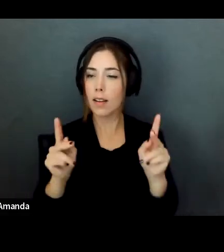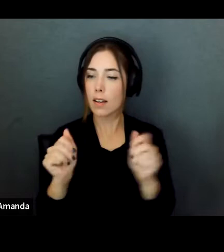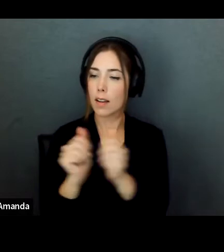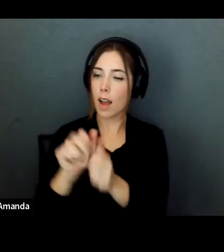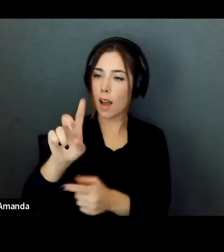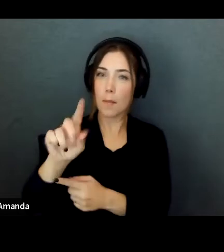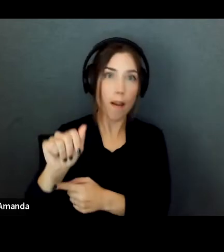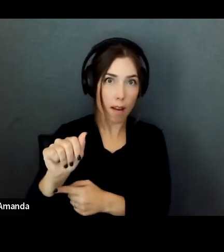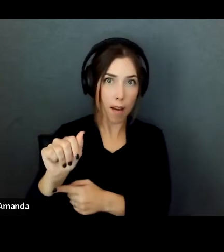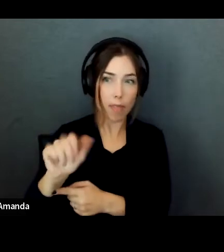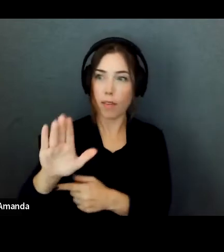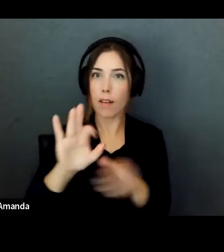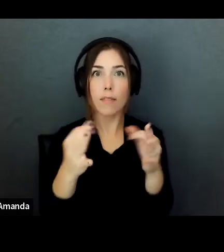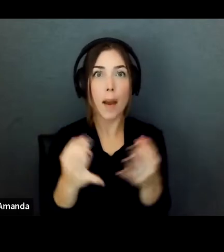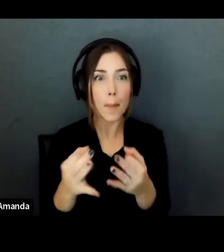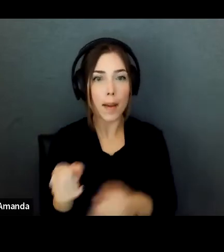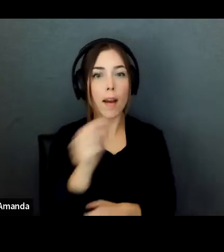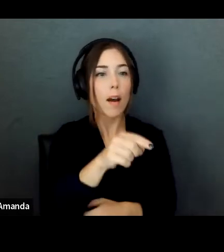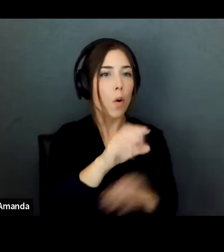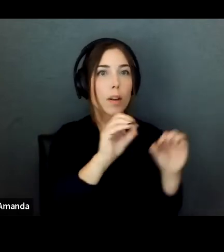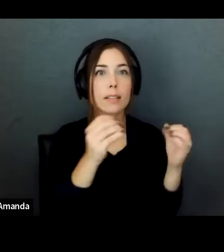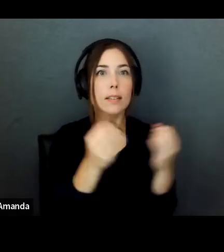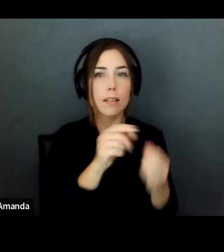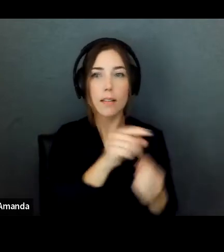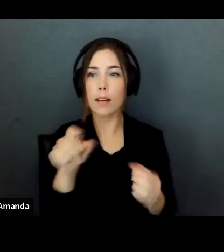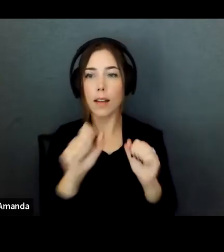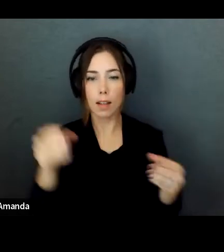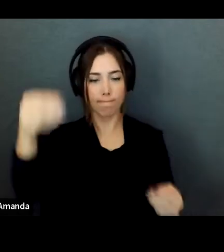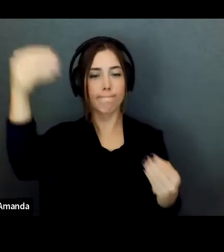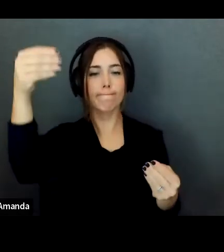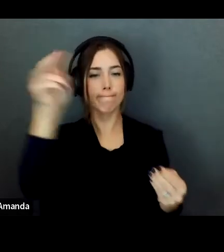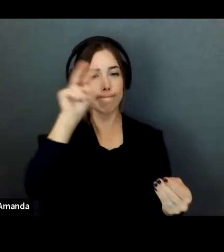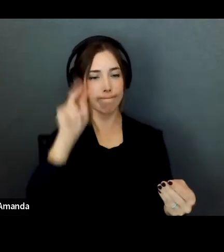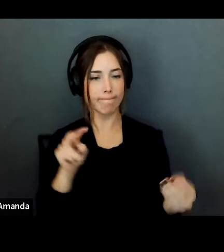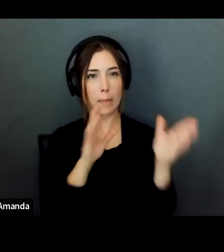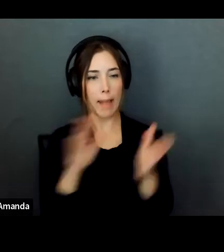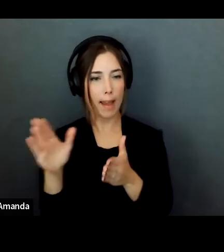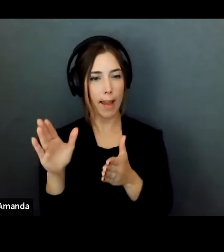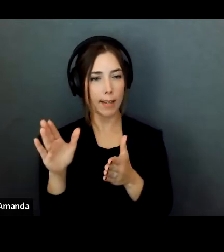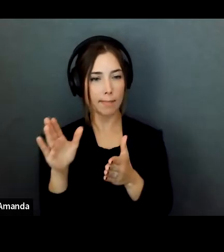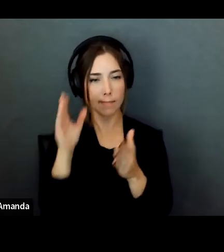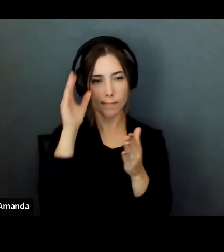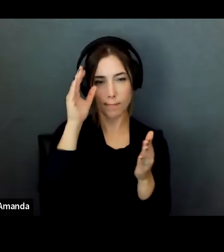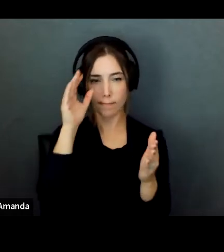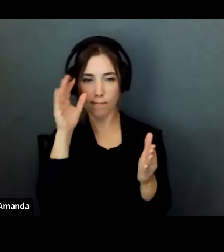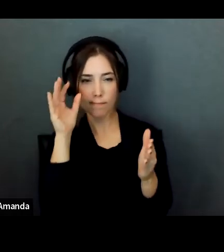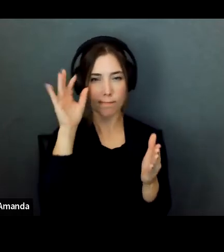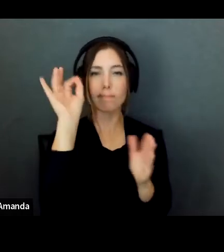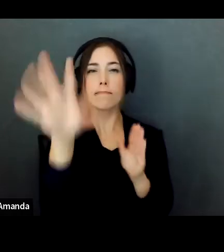or the organizations to look at that plan, see what they think and provide comments.